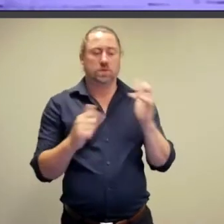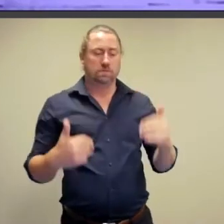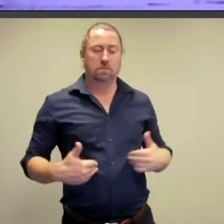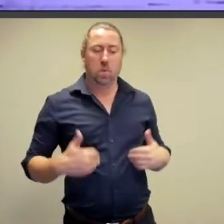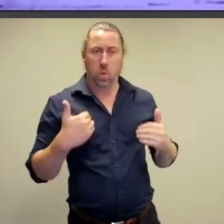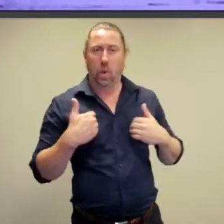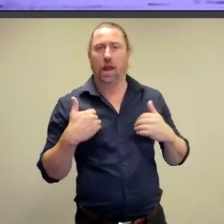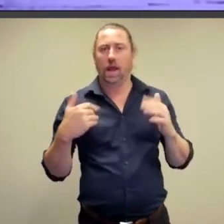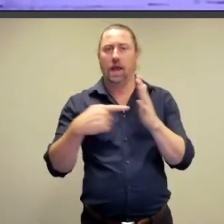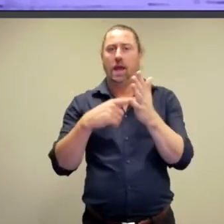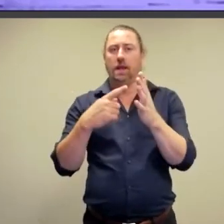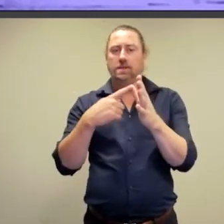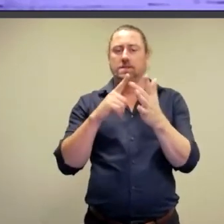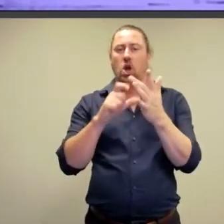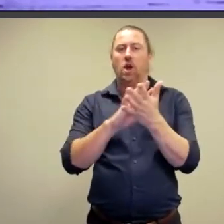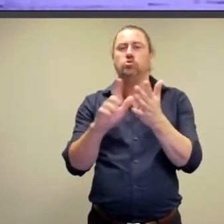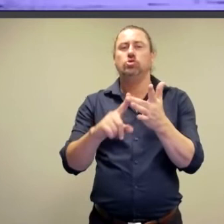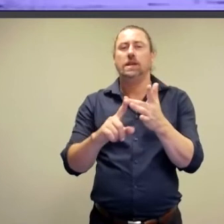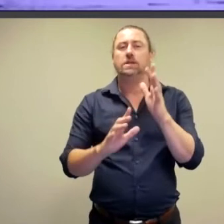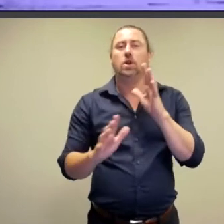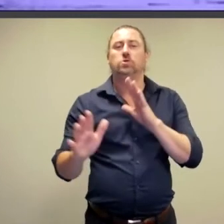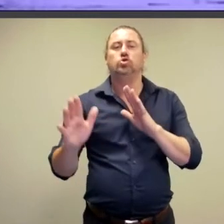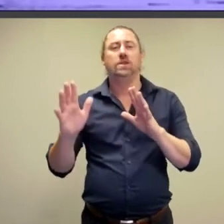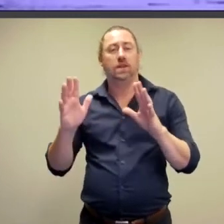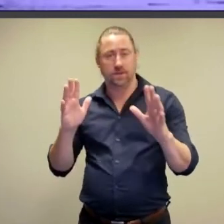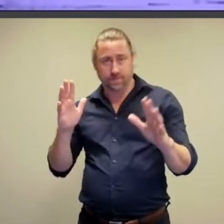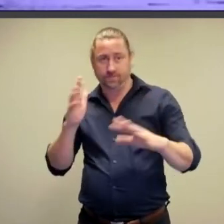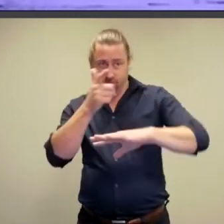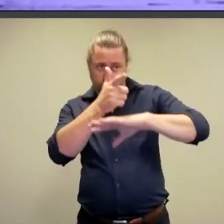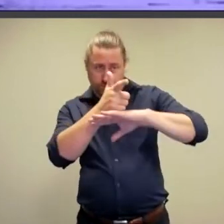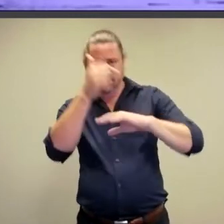Chi.